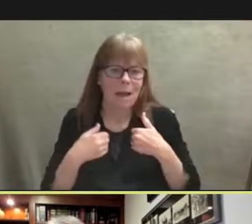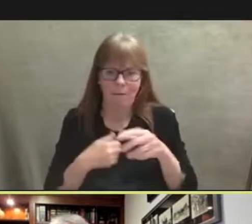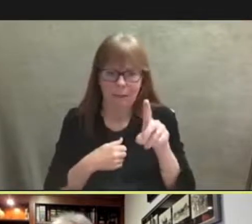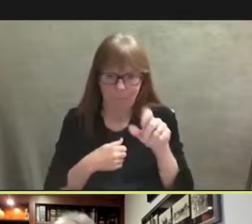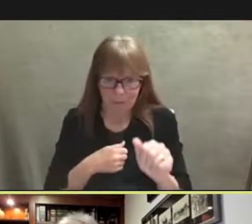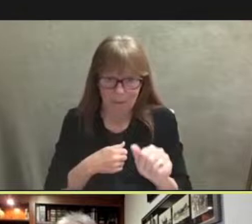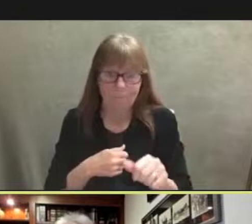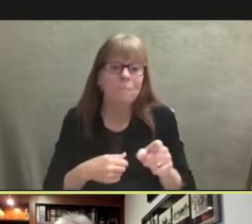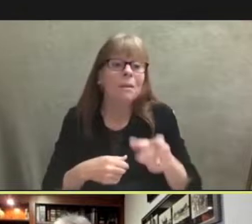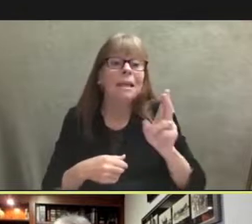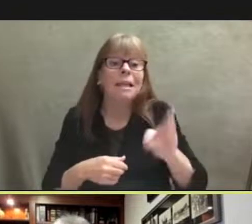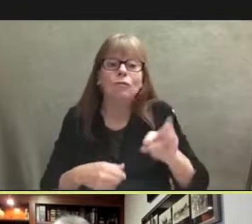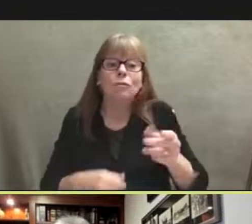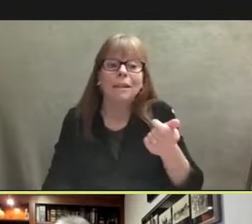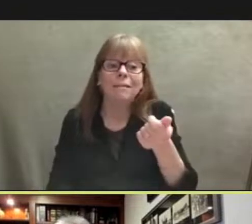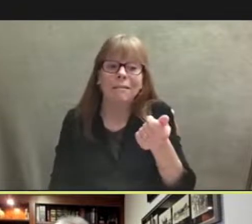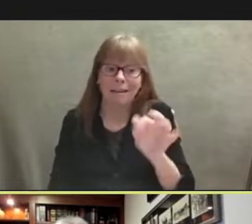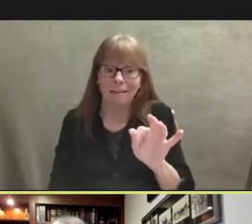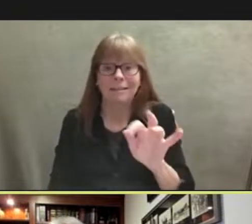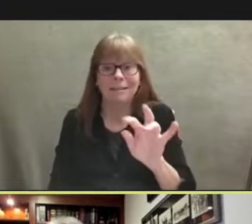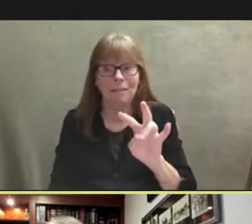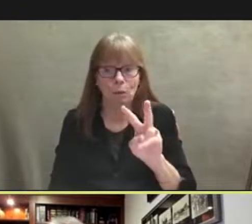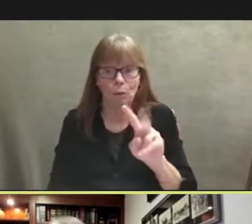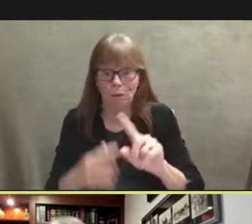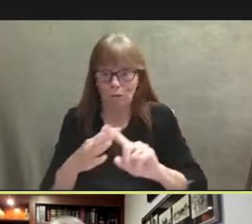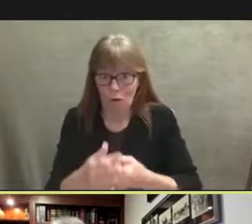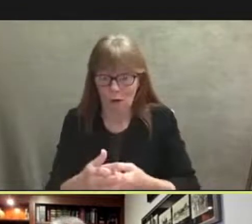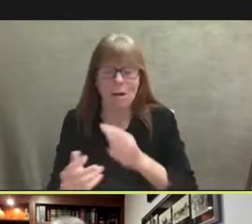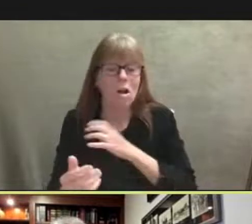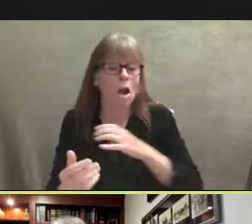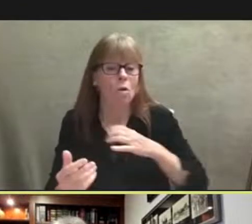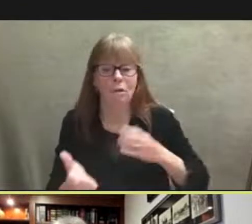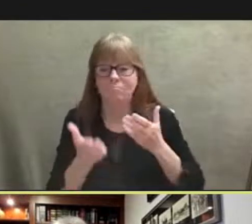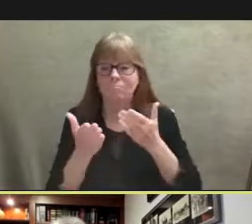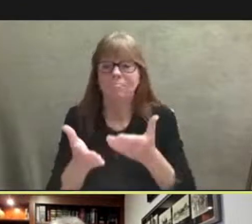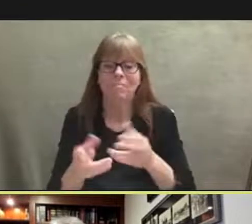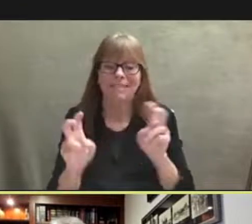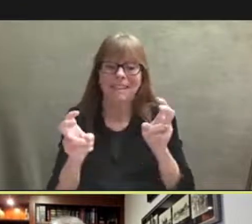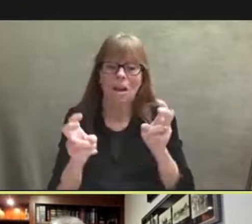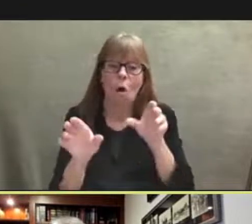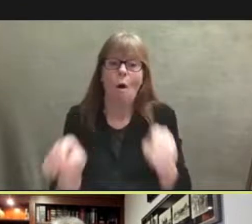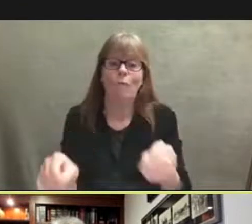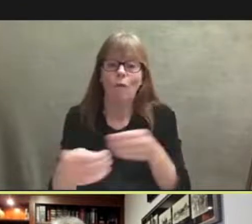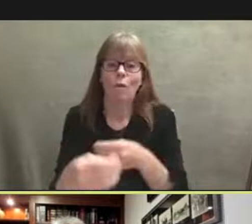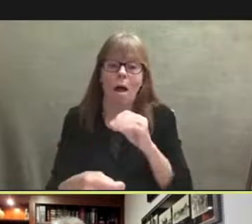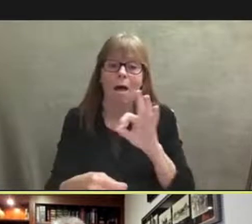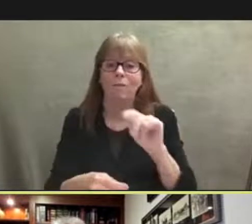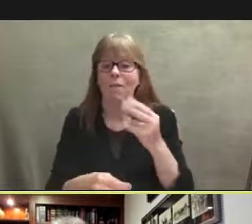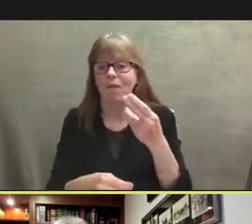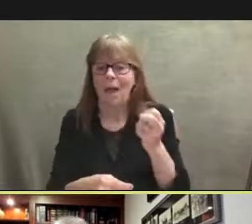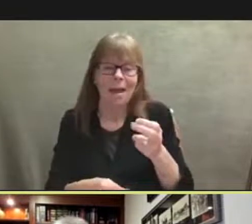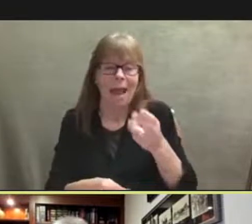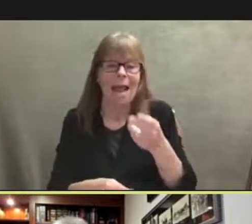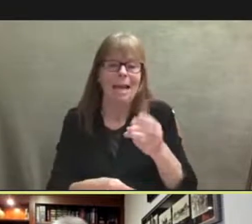back in 1972, when Congress proposed an office of the handicapped as part of Rehabilitation Act.